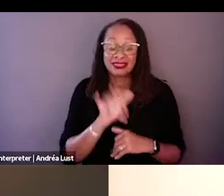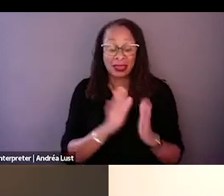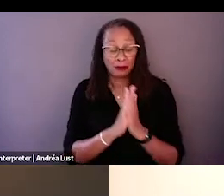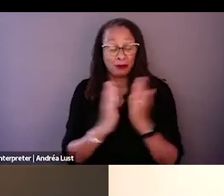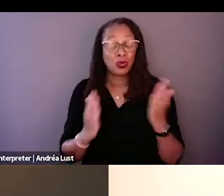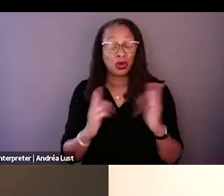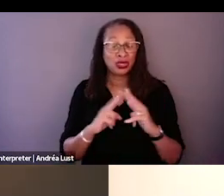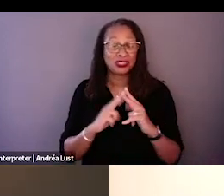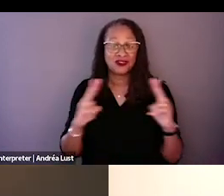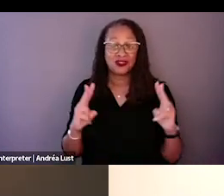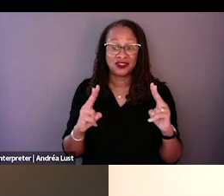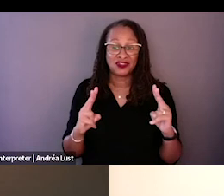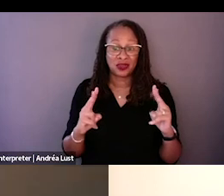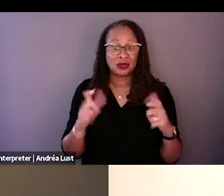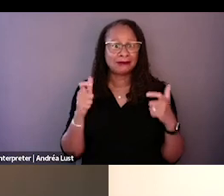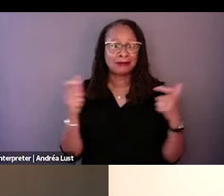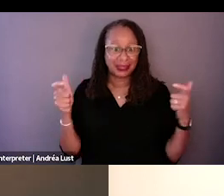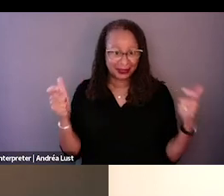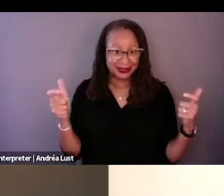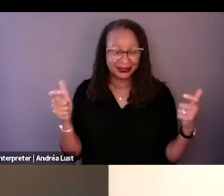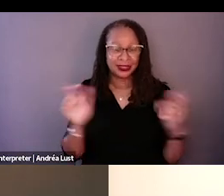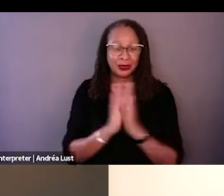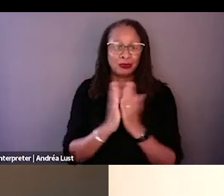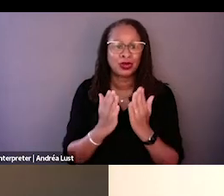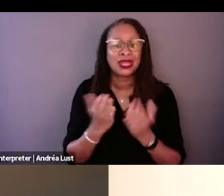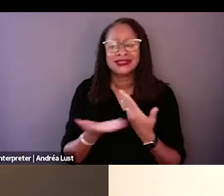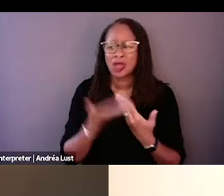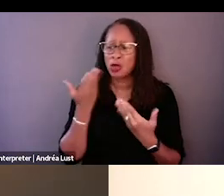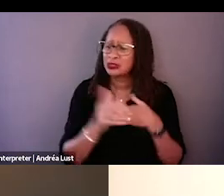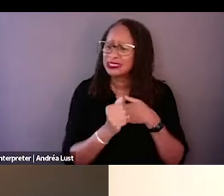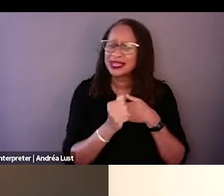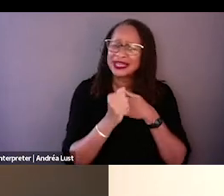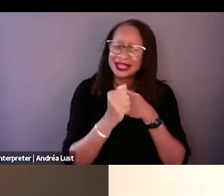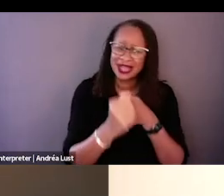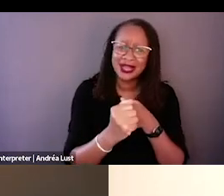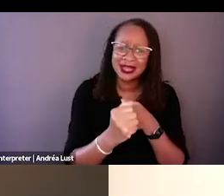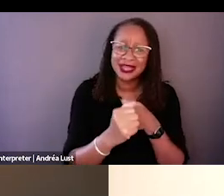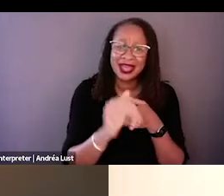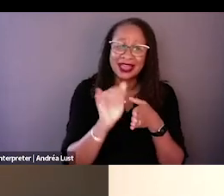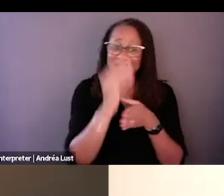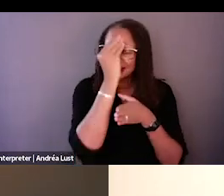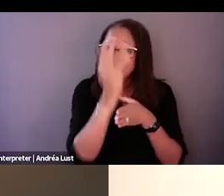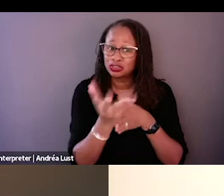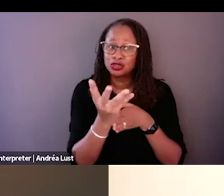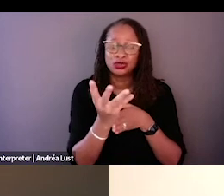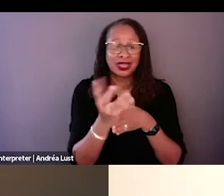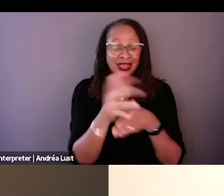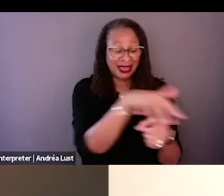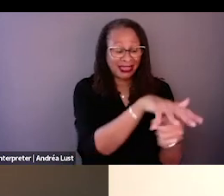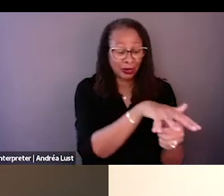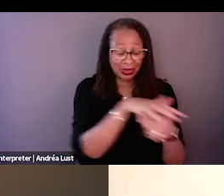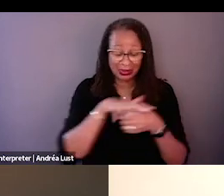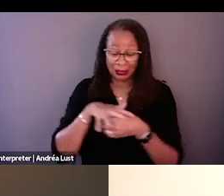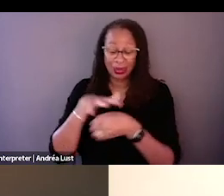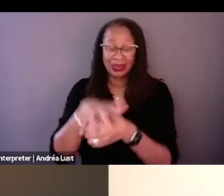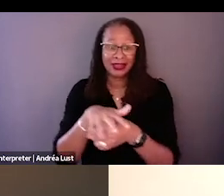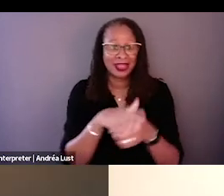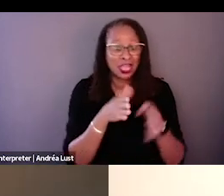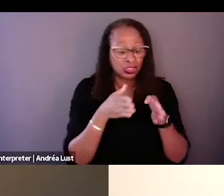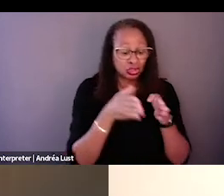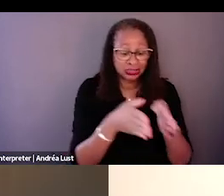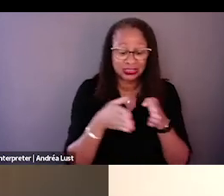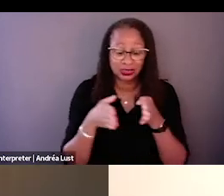I hope it's a trend you are setting in documentary film making because I think that many